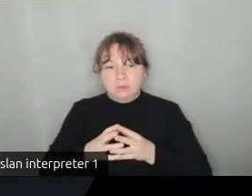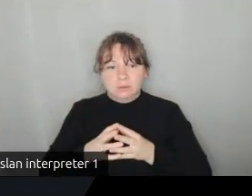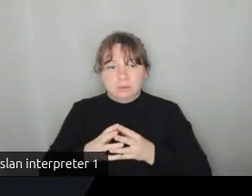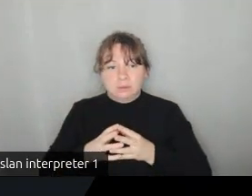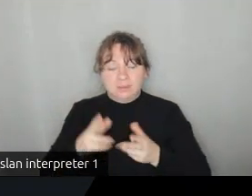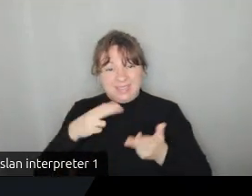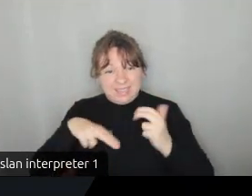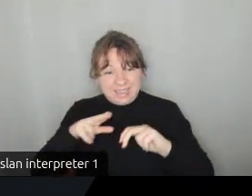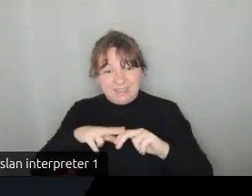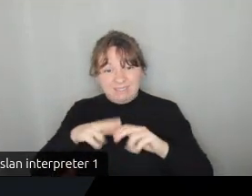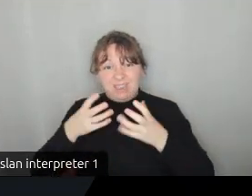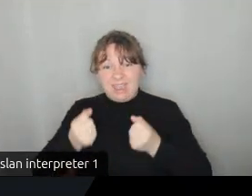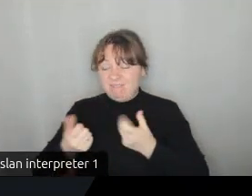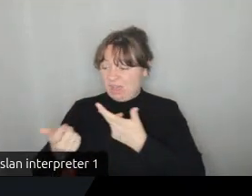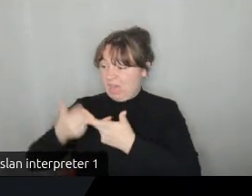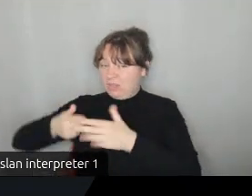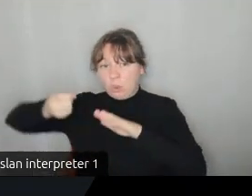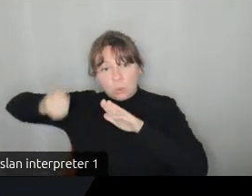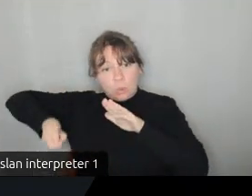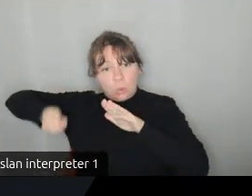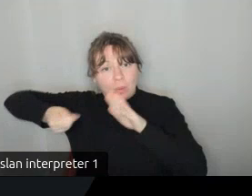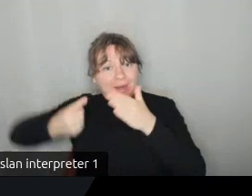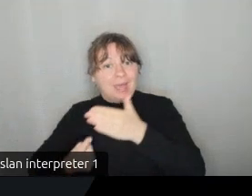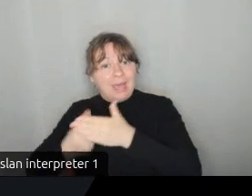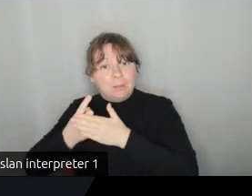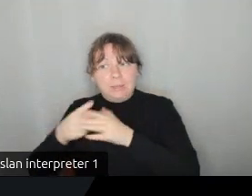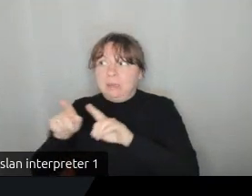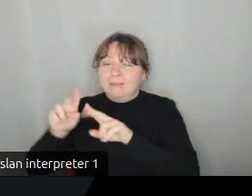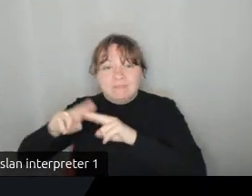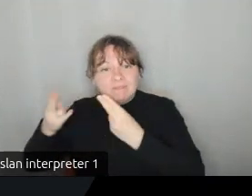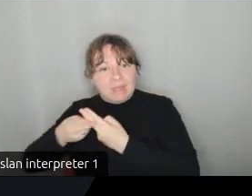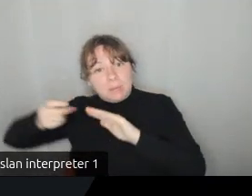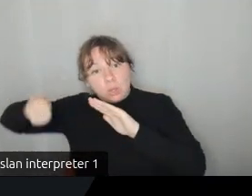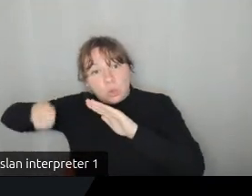other proceedings involved. So, for example, family court, they won't be in trouble by